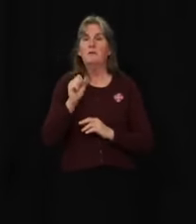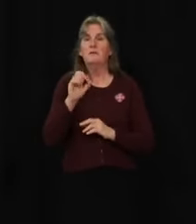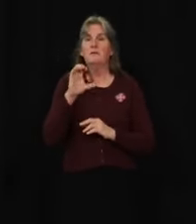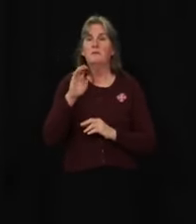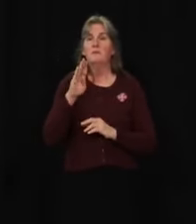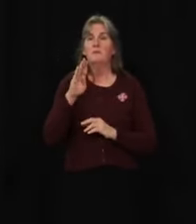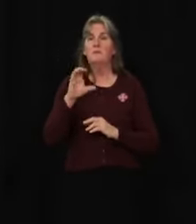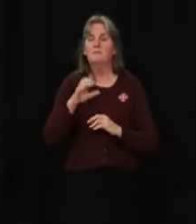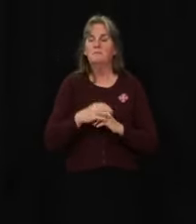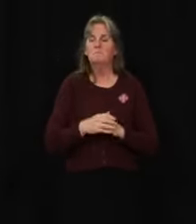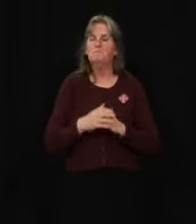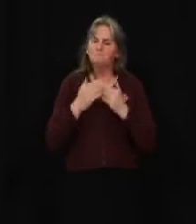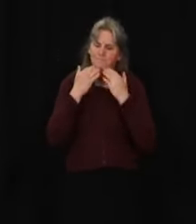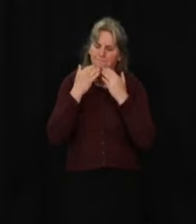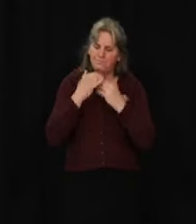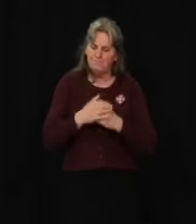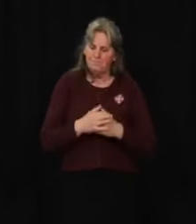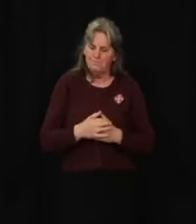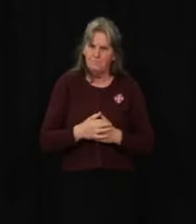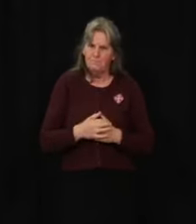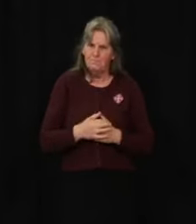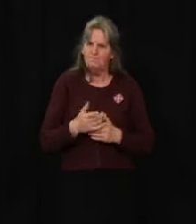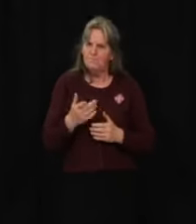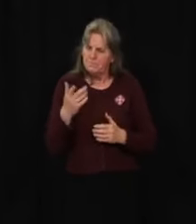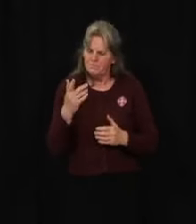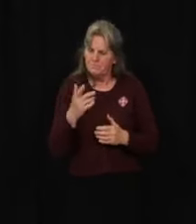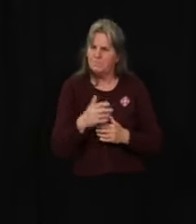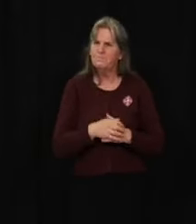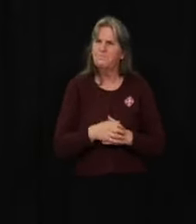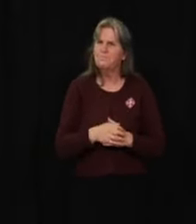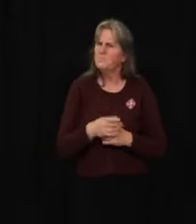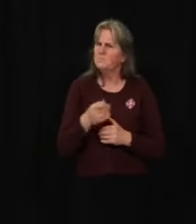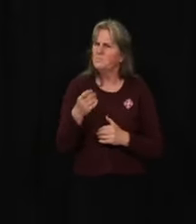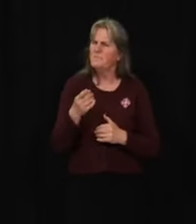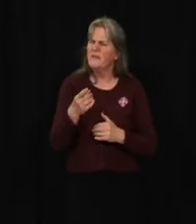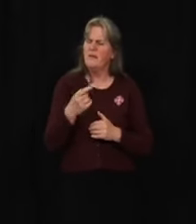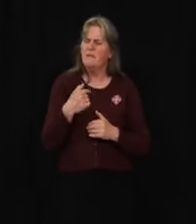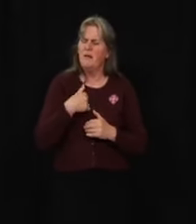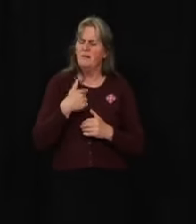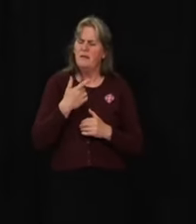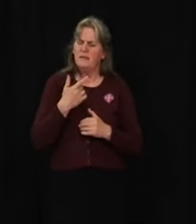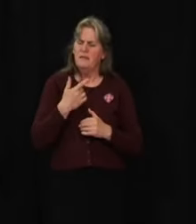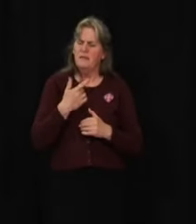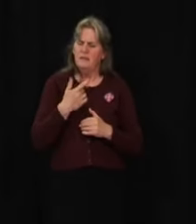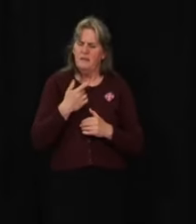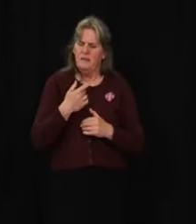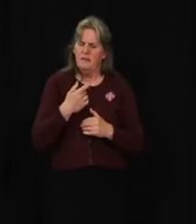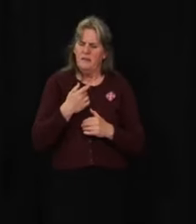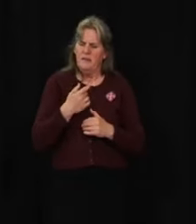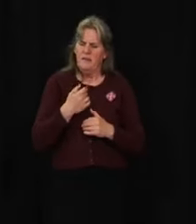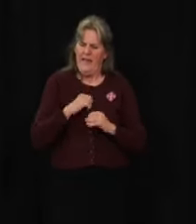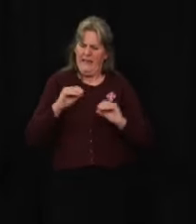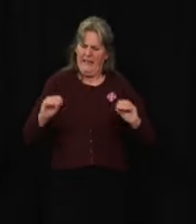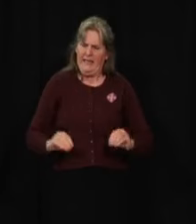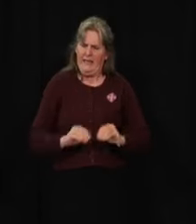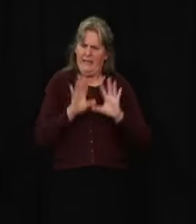firm deadlines you talked about, we know that recovery and a return to normalcy is on everybody's mind right now.